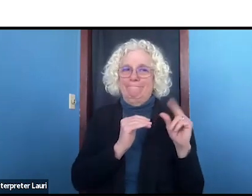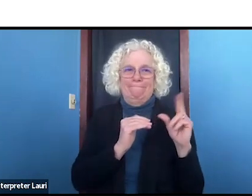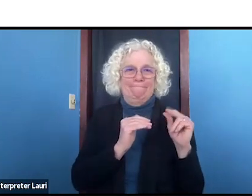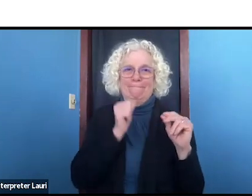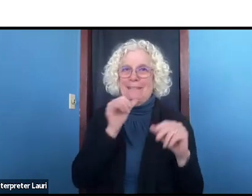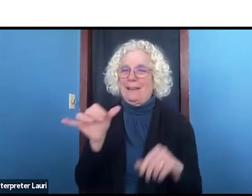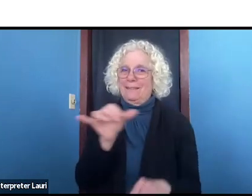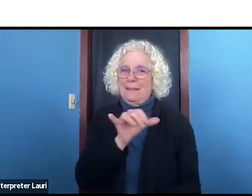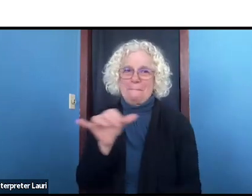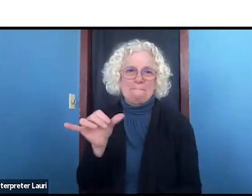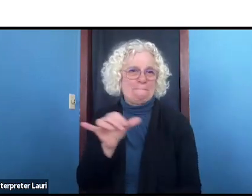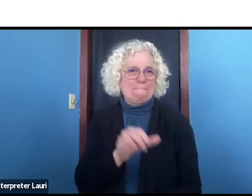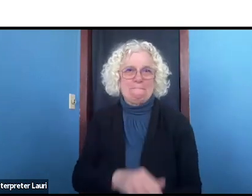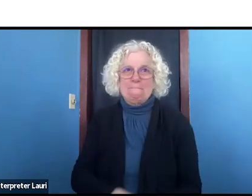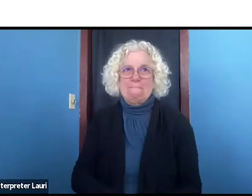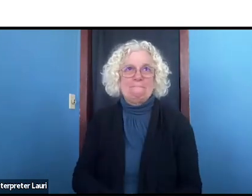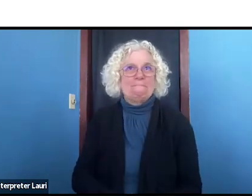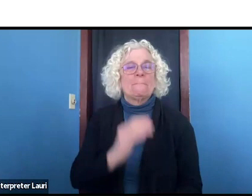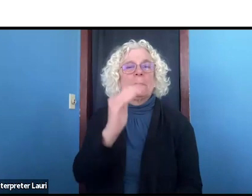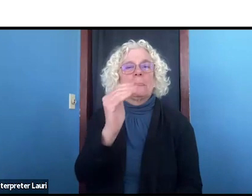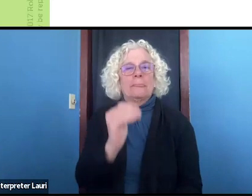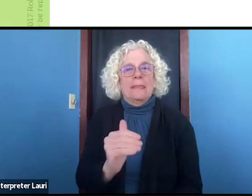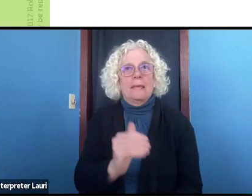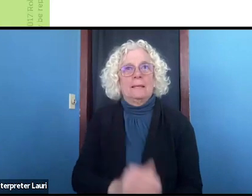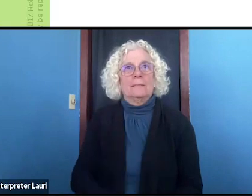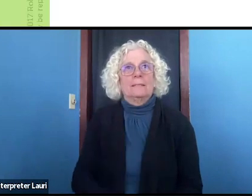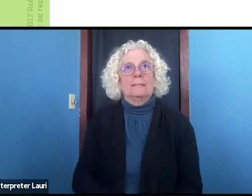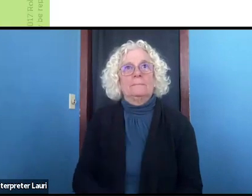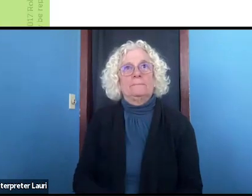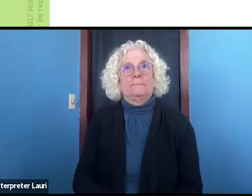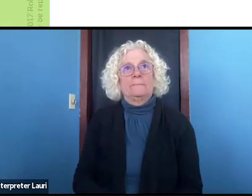So let's look at this next slide.